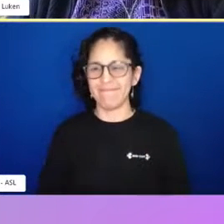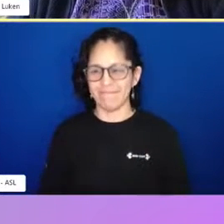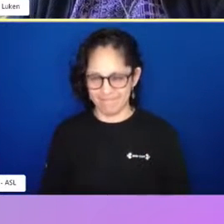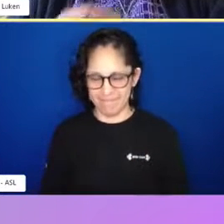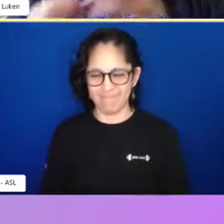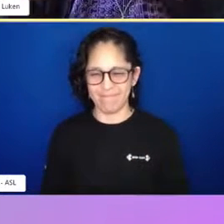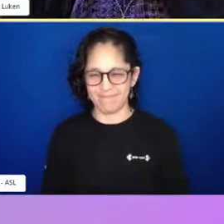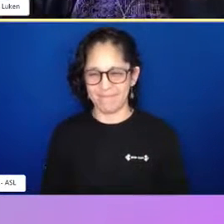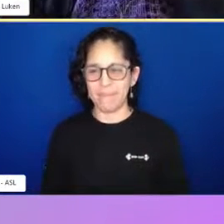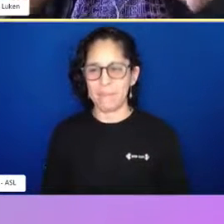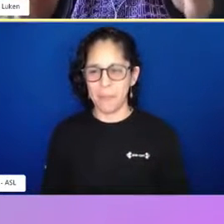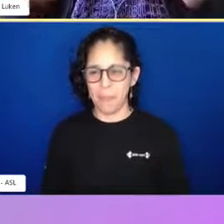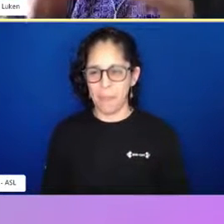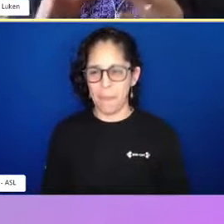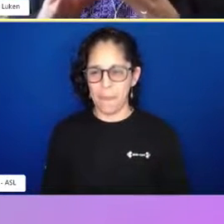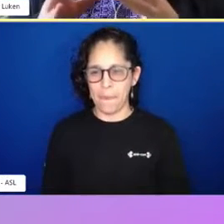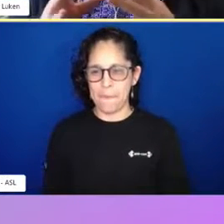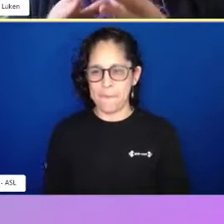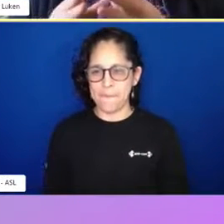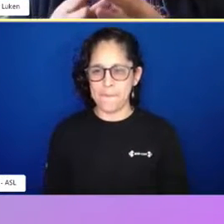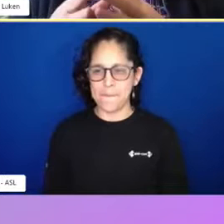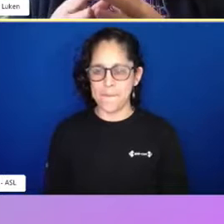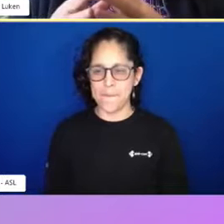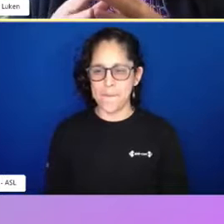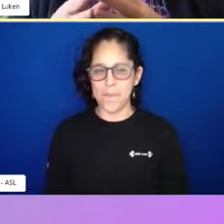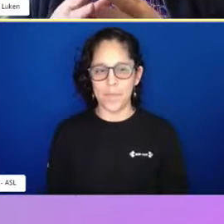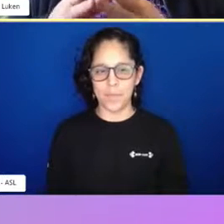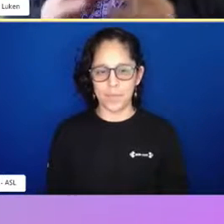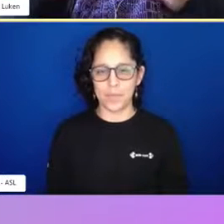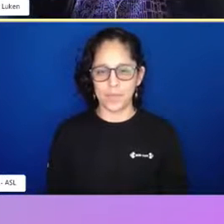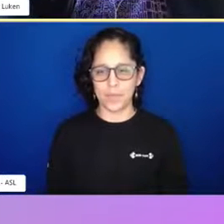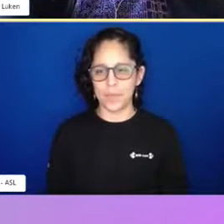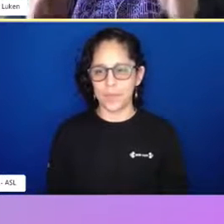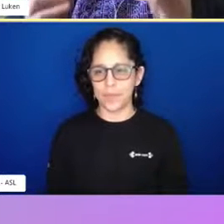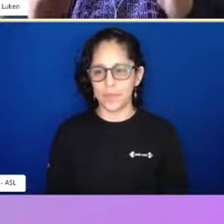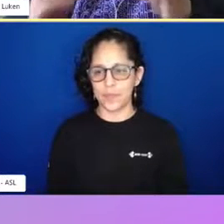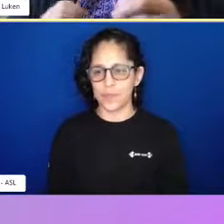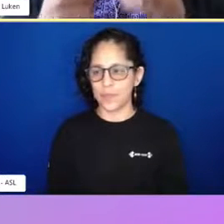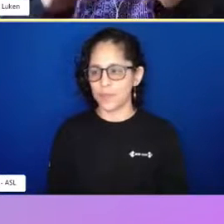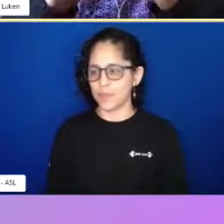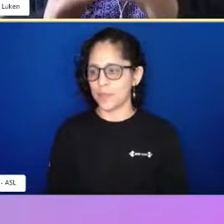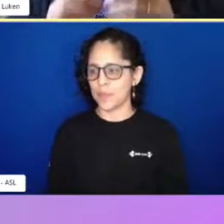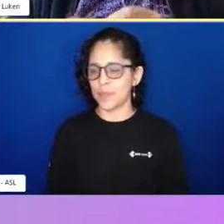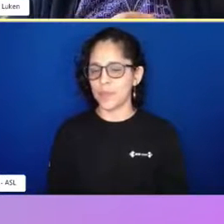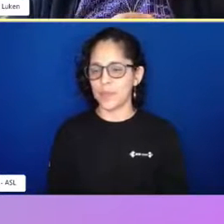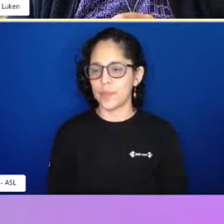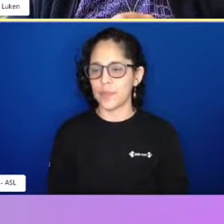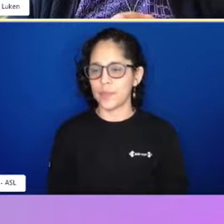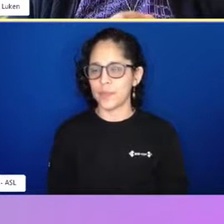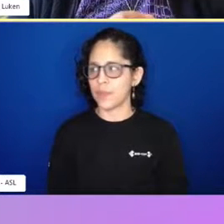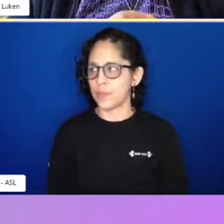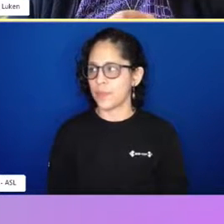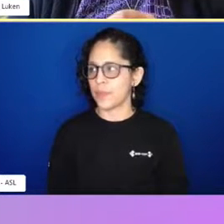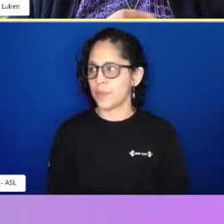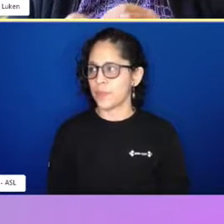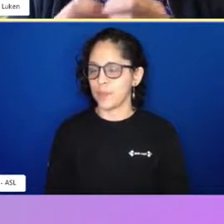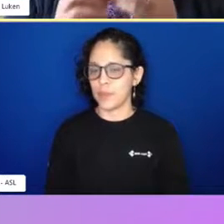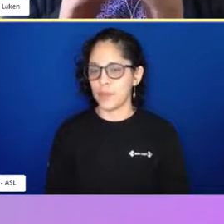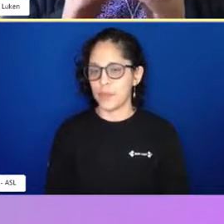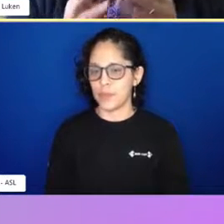comments not a straight line. So let's think about some aspirations and frameworks that we can use. In the first thing I want to set the stage